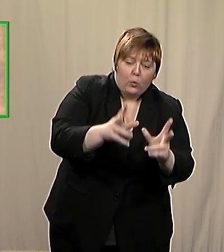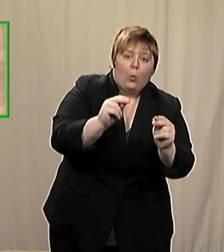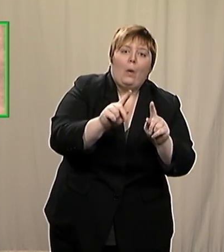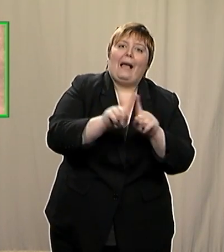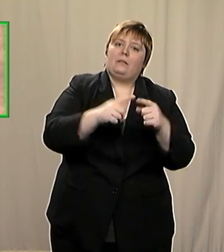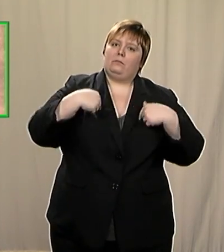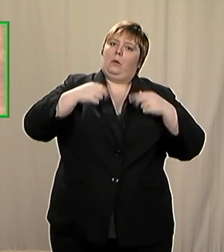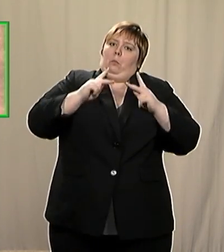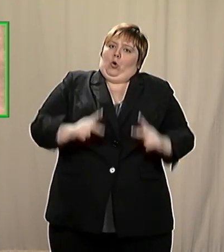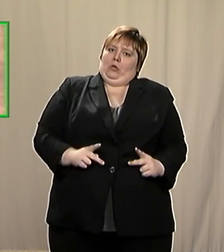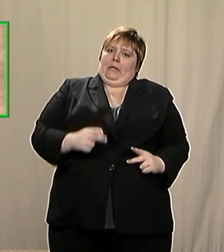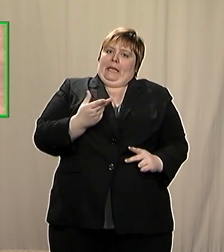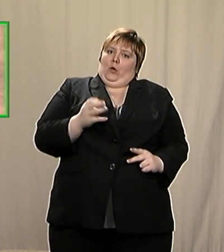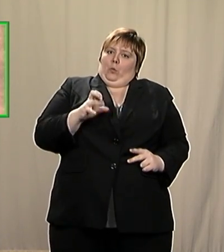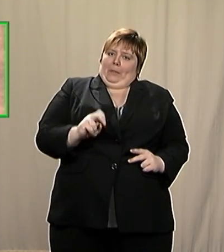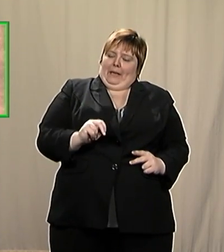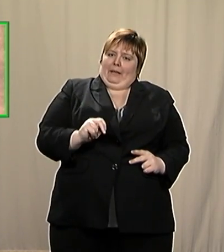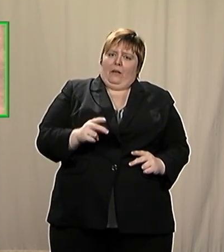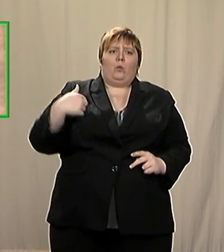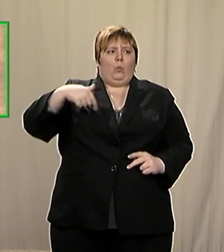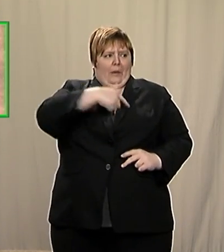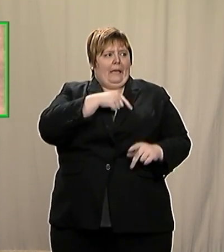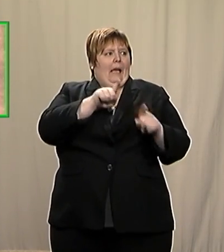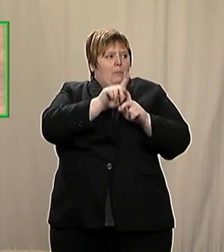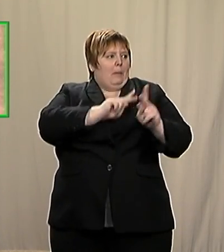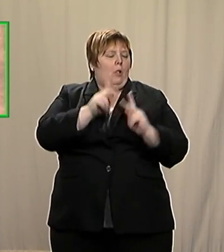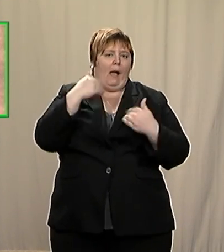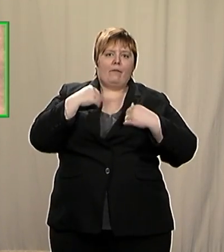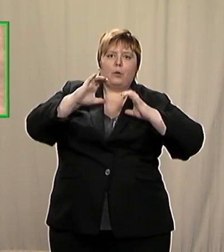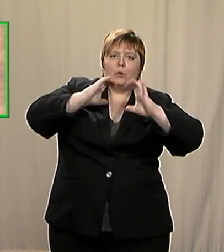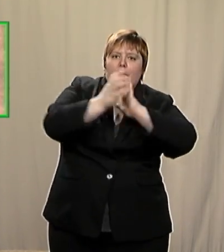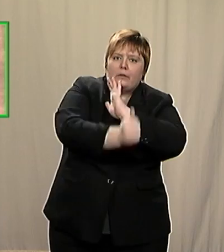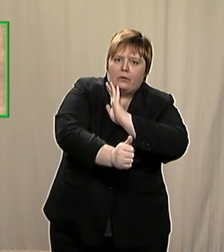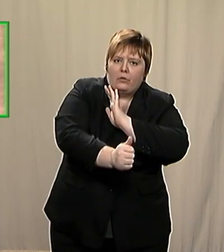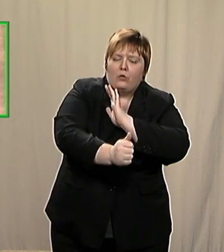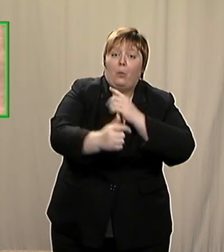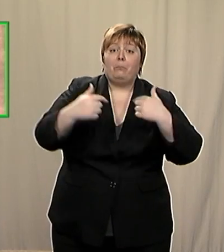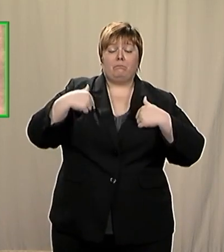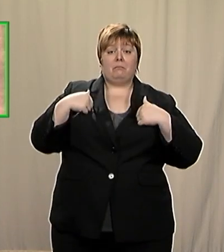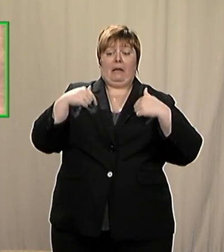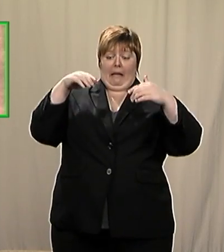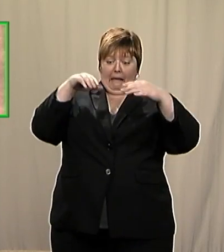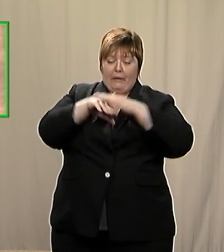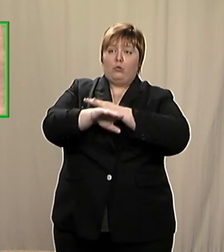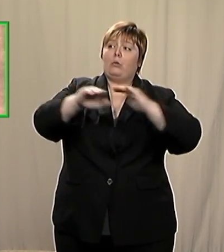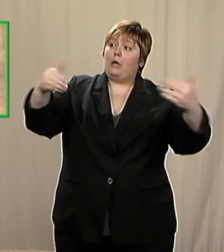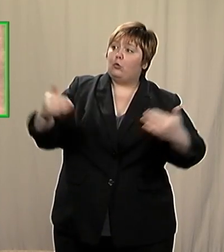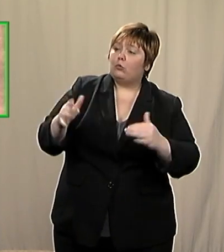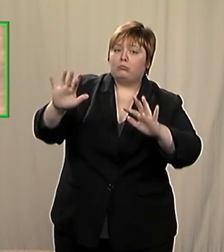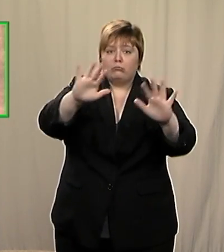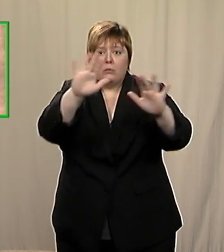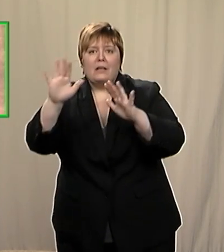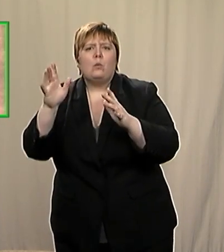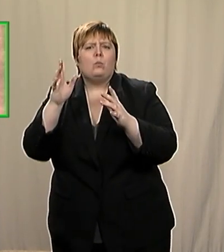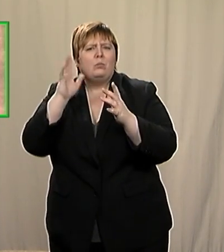Crucially human beings with communication skills. How I walk in and introduce myself. It's going to be crucially different based on my gender,